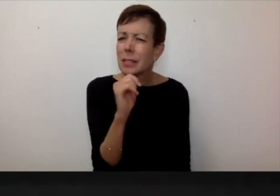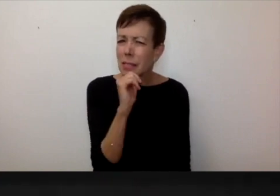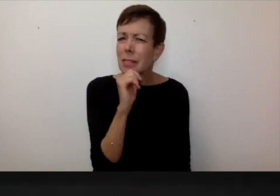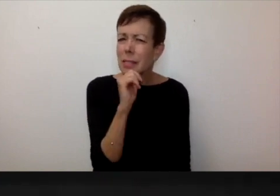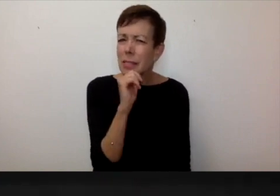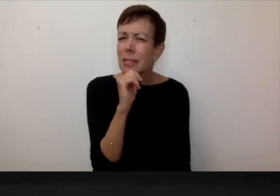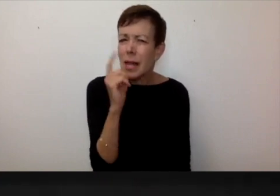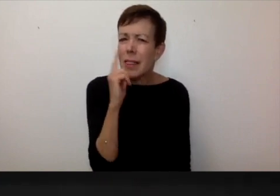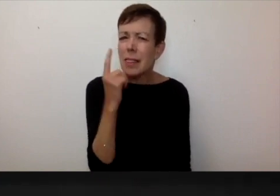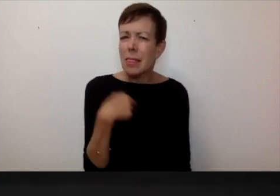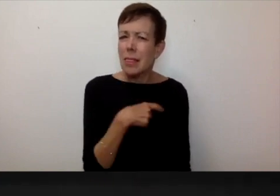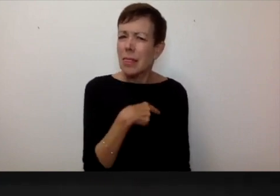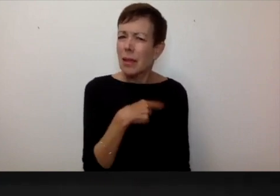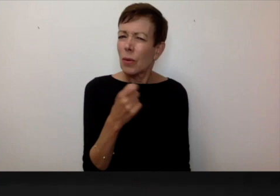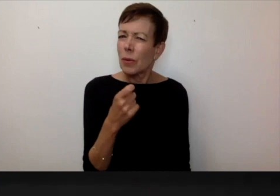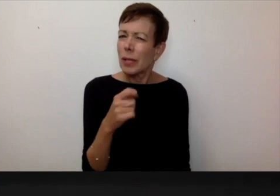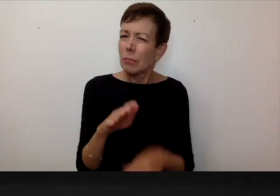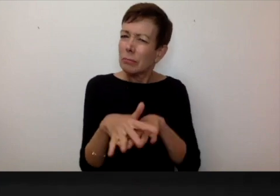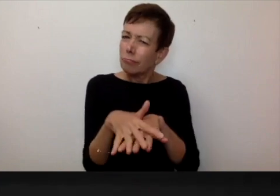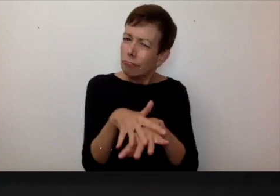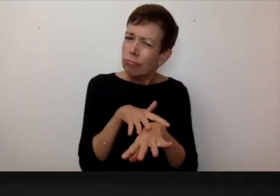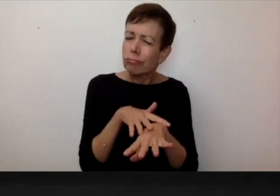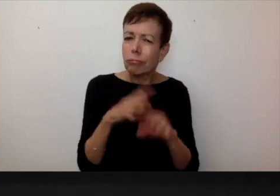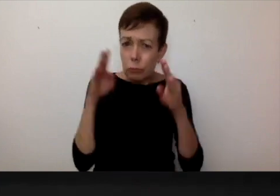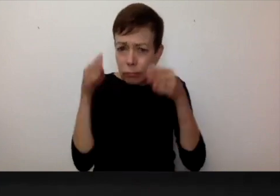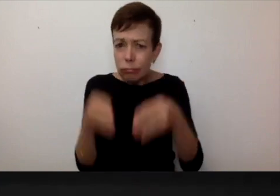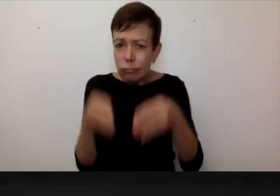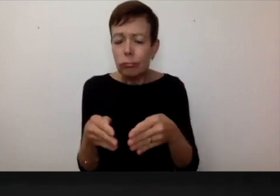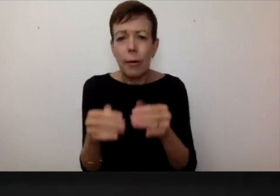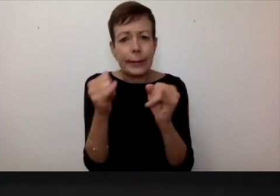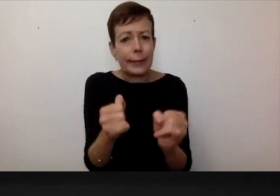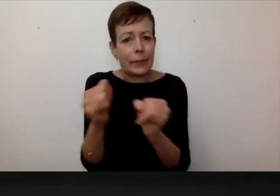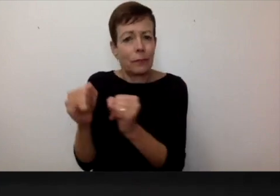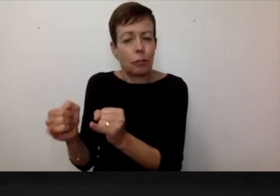investment we only started making grant investments to individual